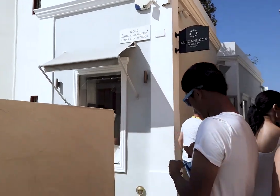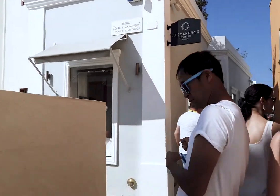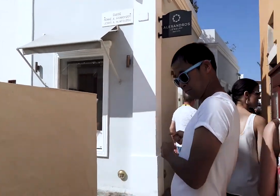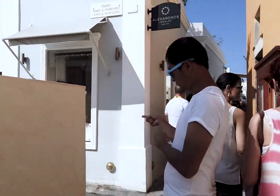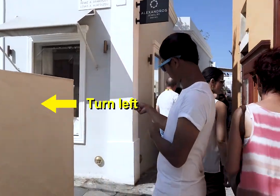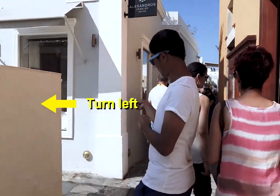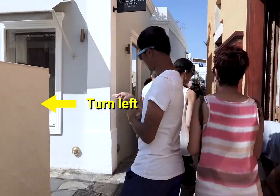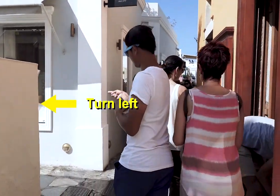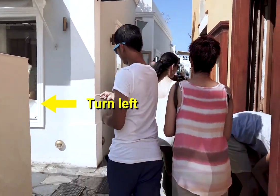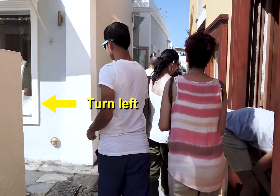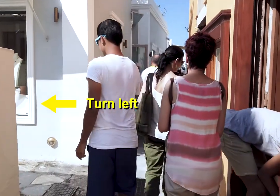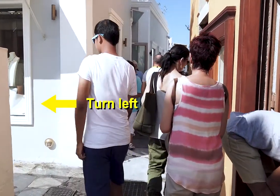Turn left.